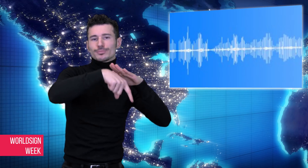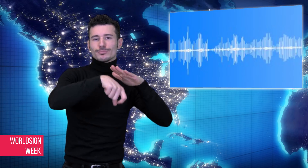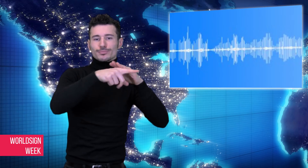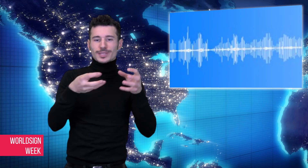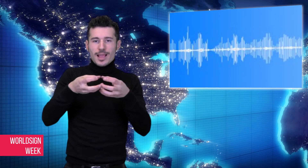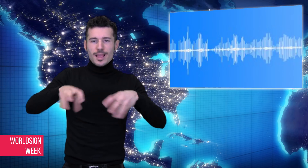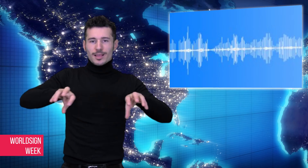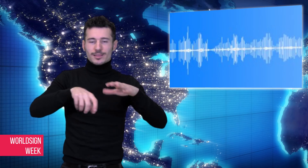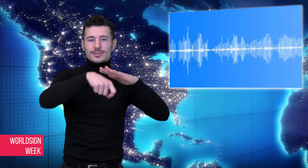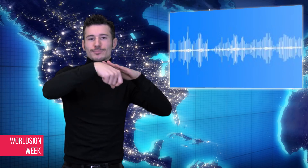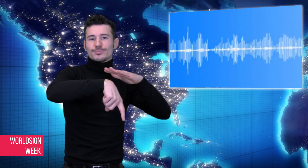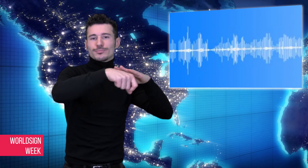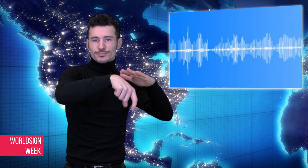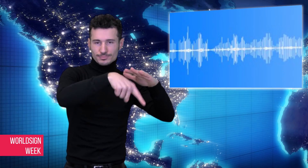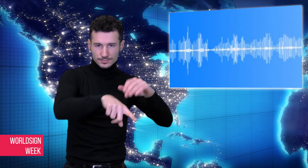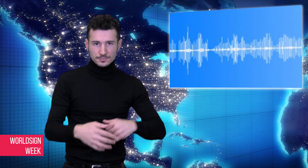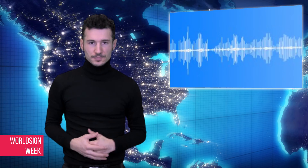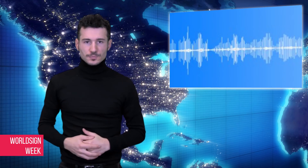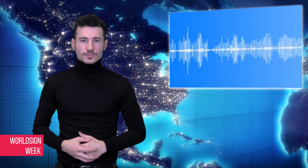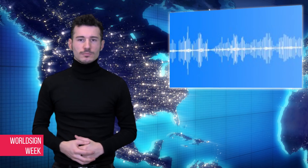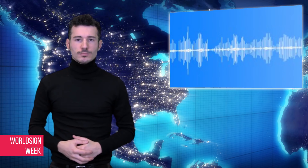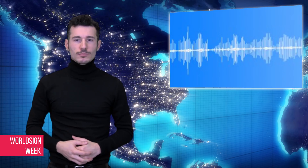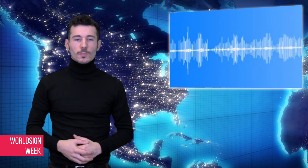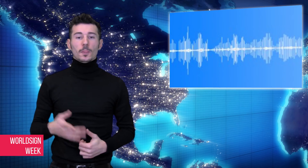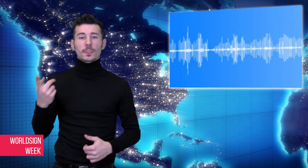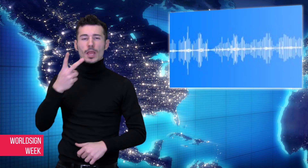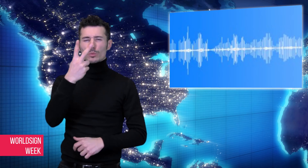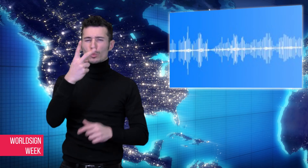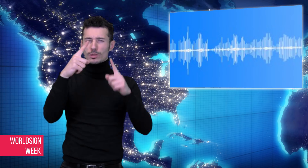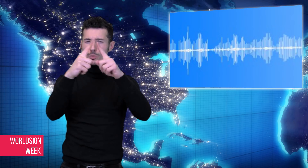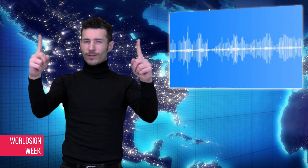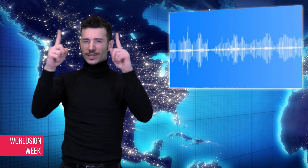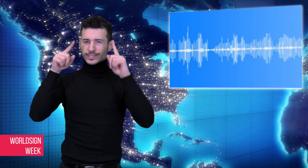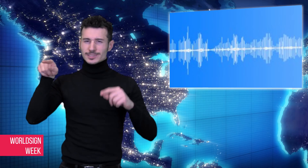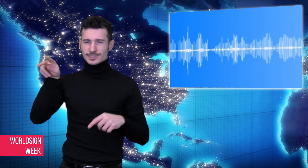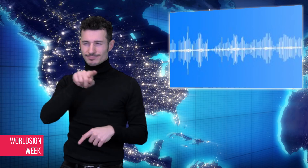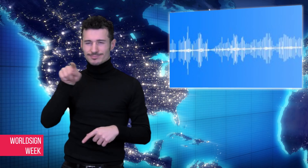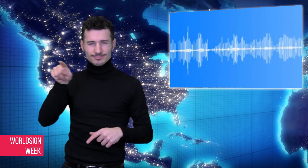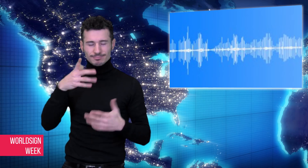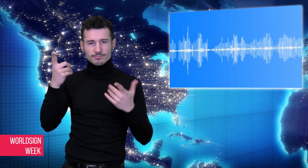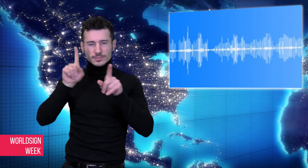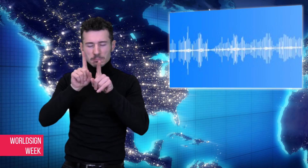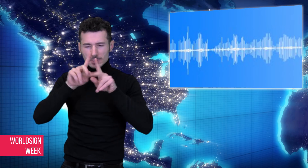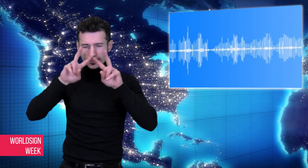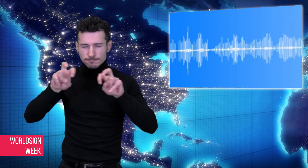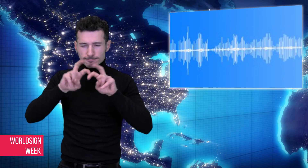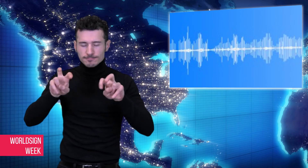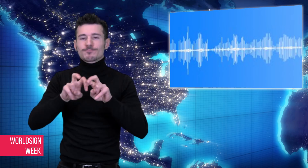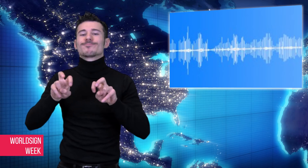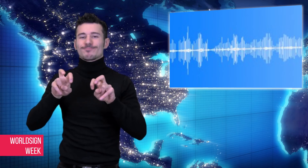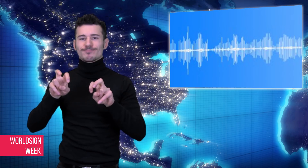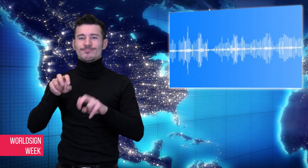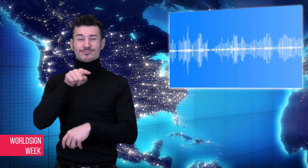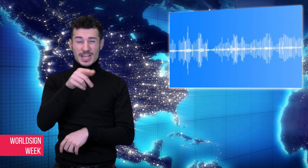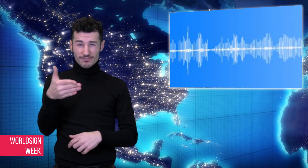to damage human hearing! This hearing